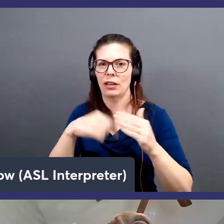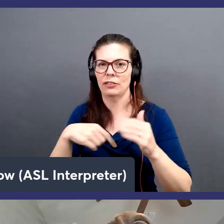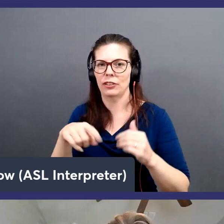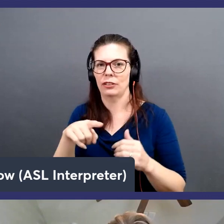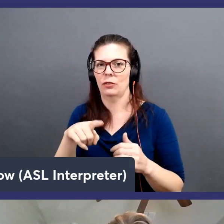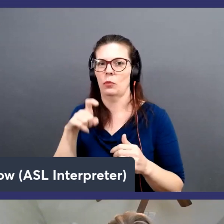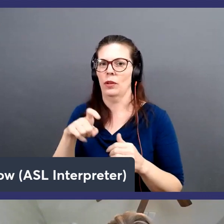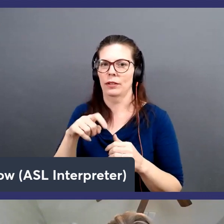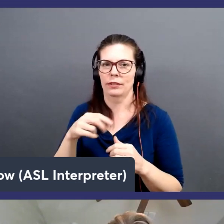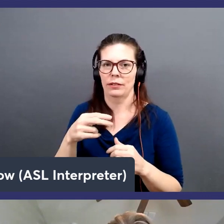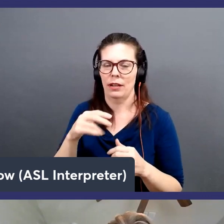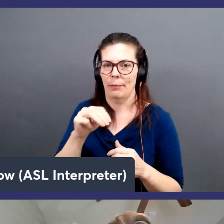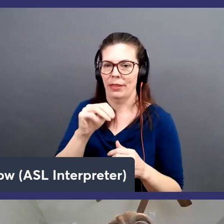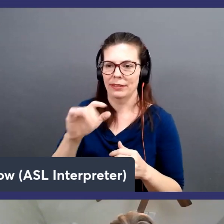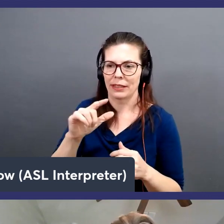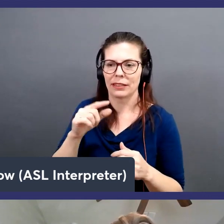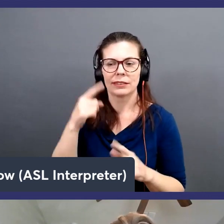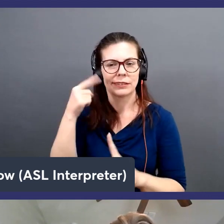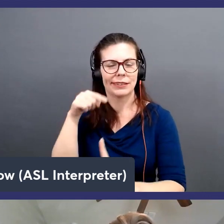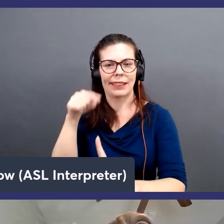just because that TLS handshake is